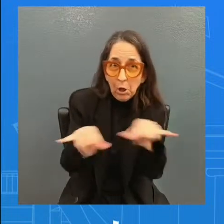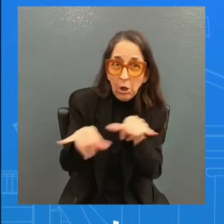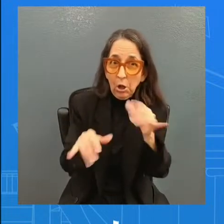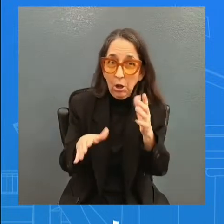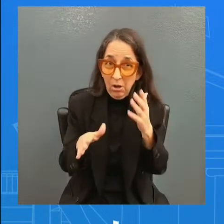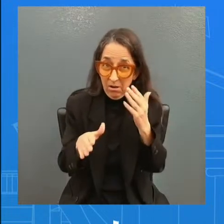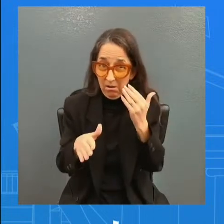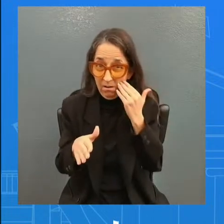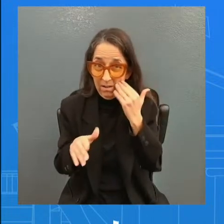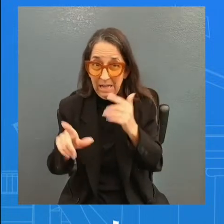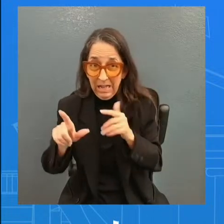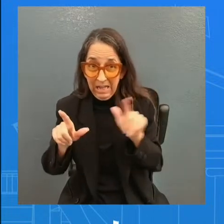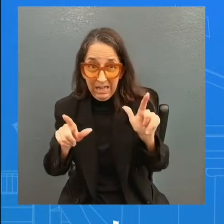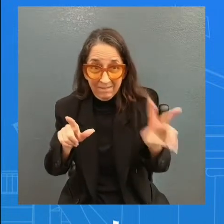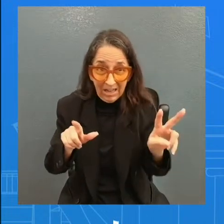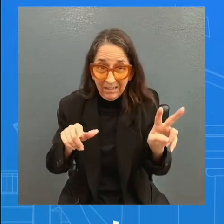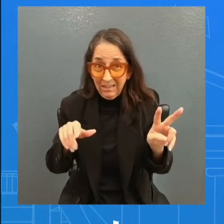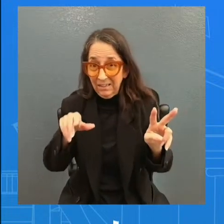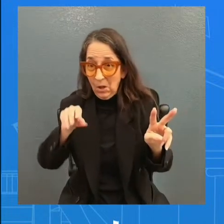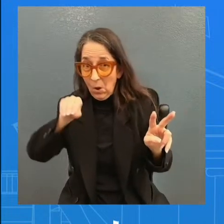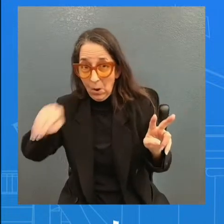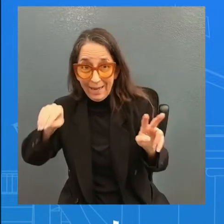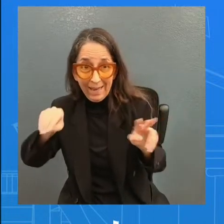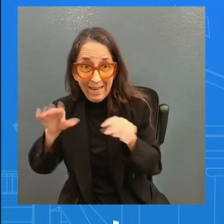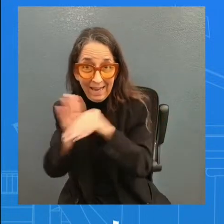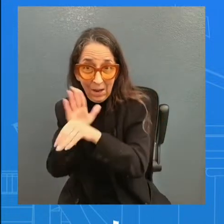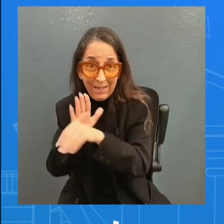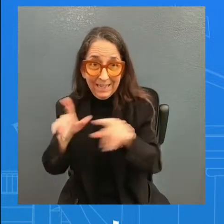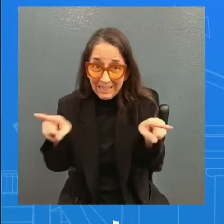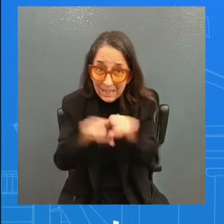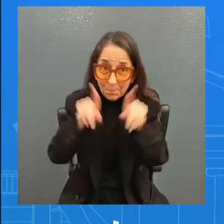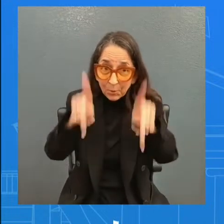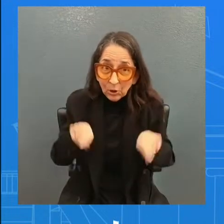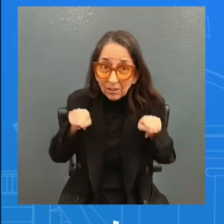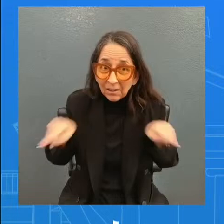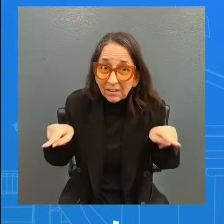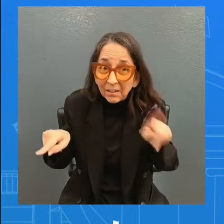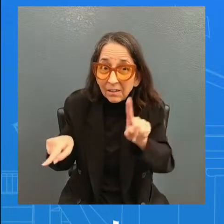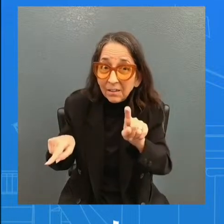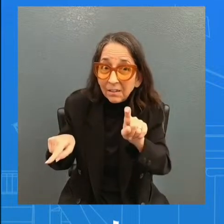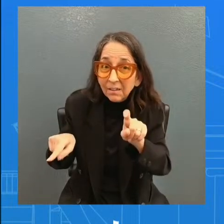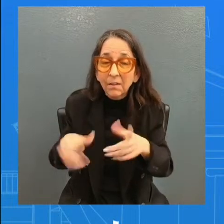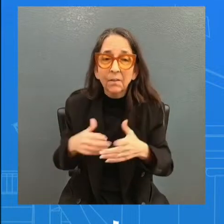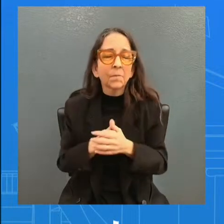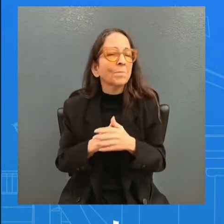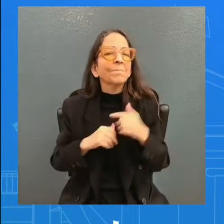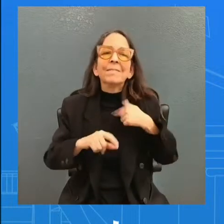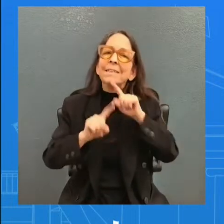They can speak to that. I’m not going to litigate that from here. Look, when it comes to -- and you’re right,